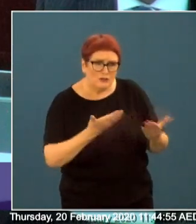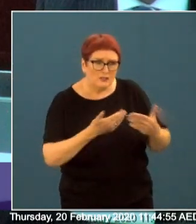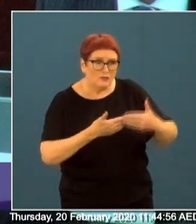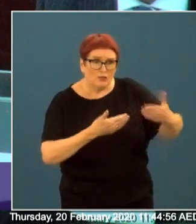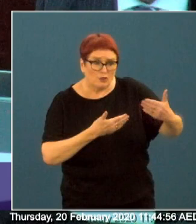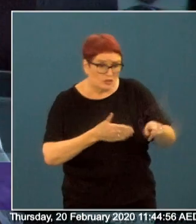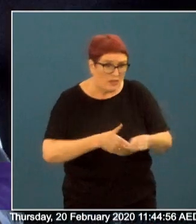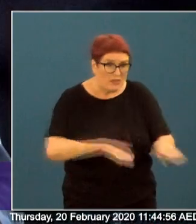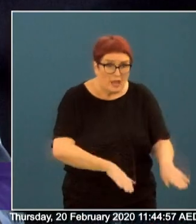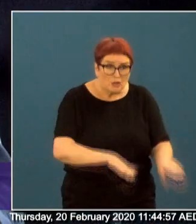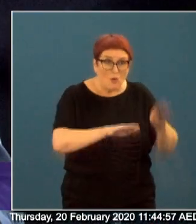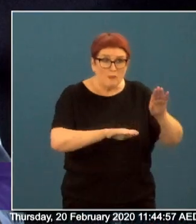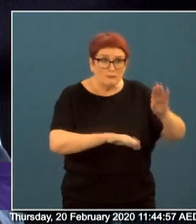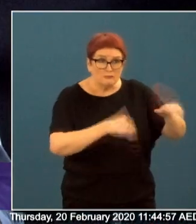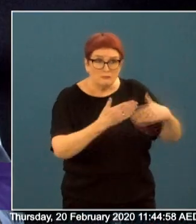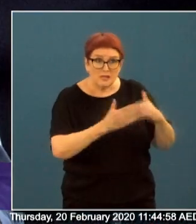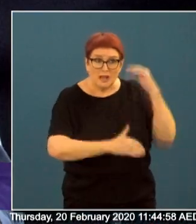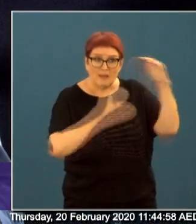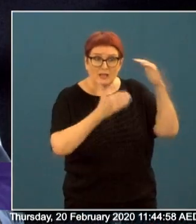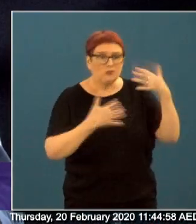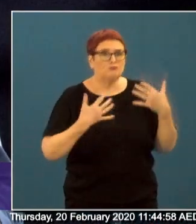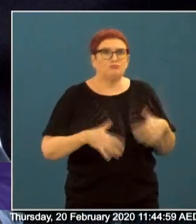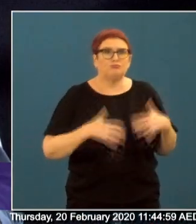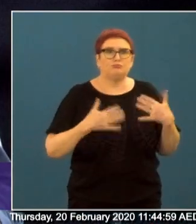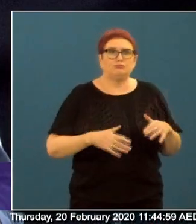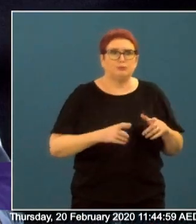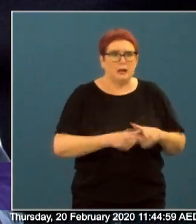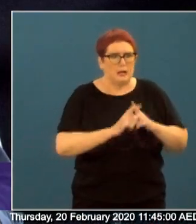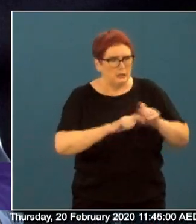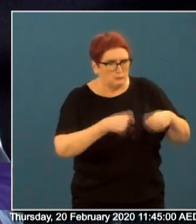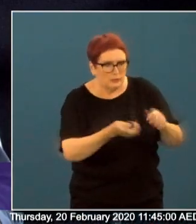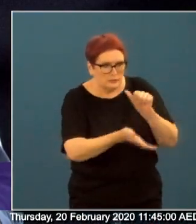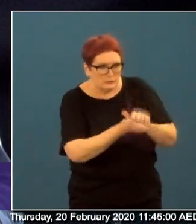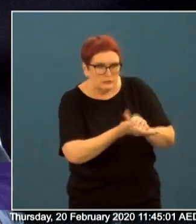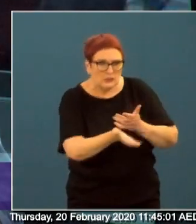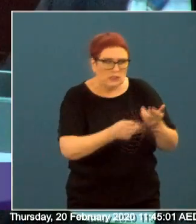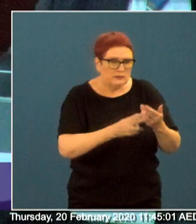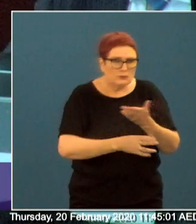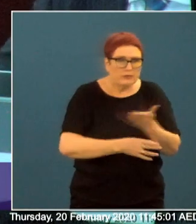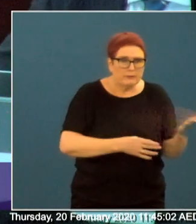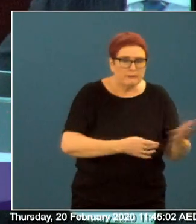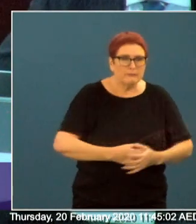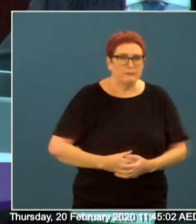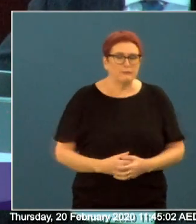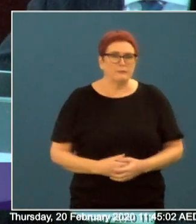That's right. The trajectory of poor health starts in the early years. If we're looking at statistics like that,